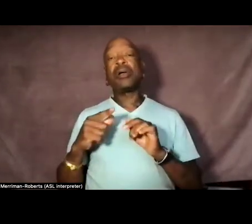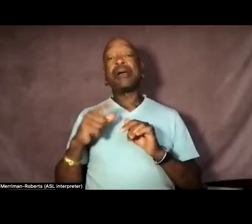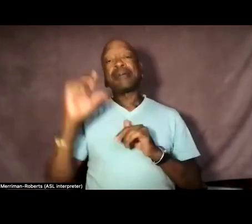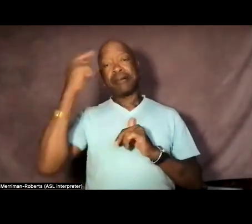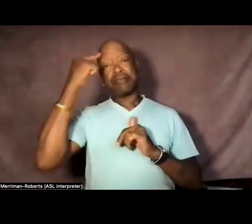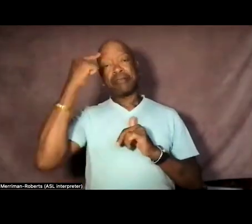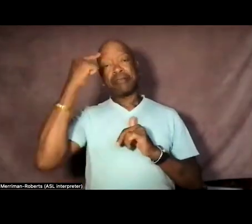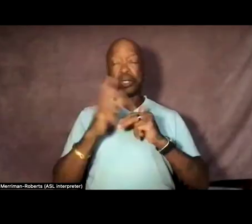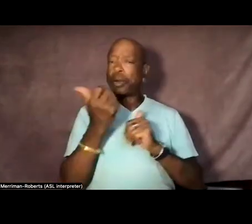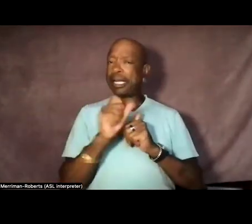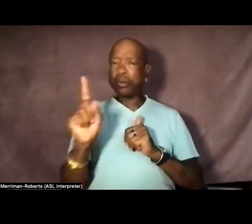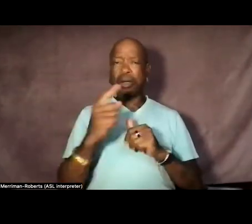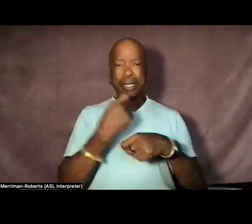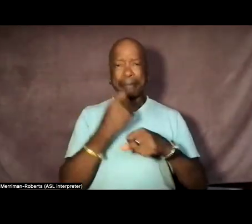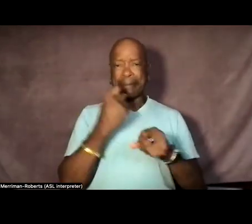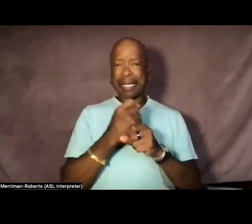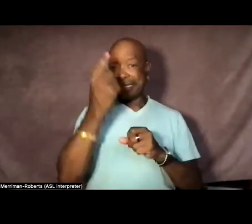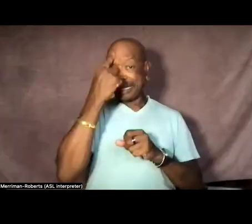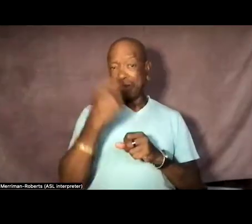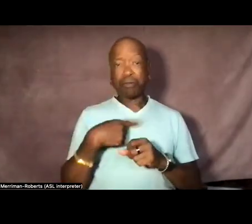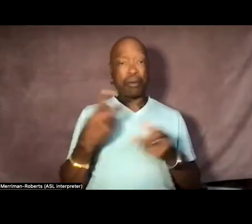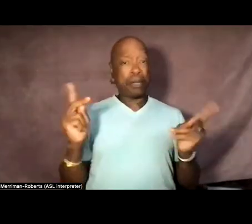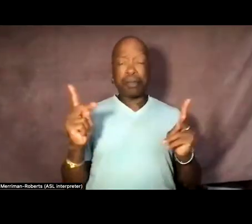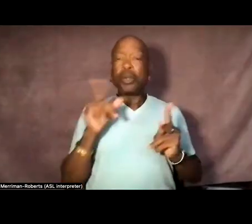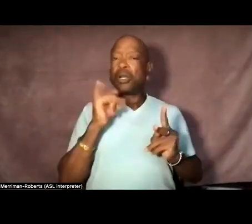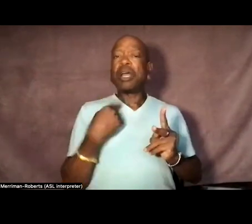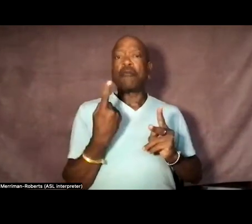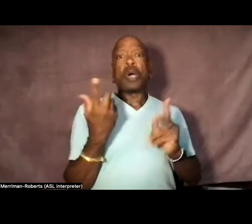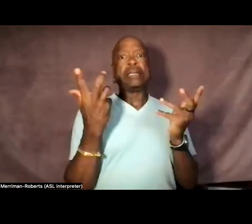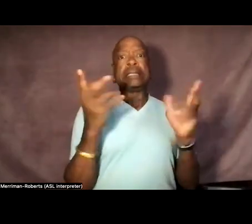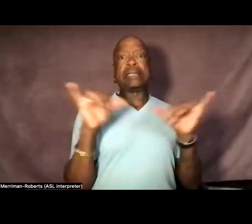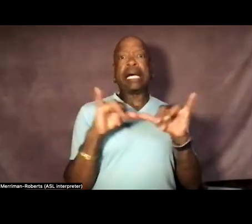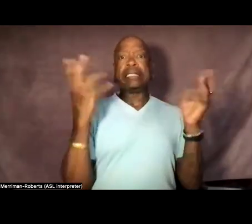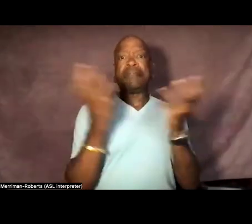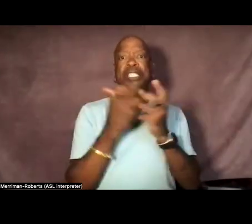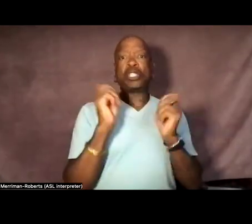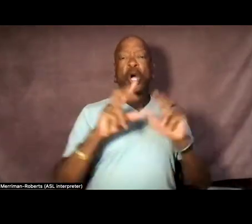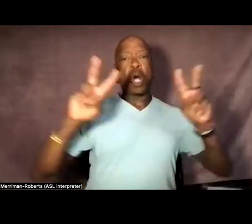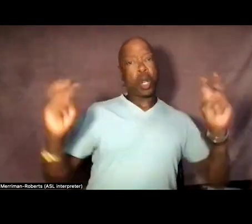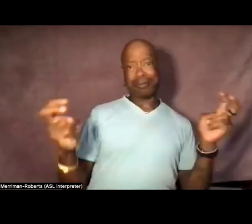people we do not have a one-size fits all solution we are working hard to bring North Carolina